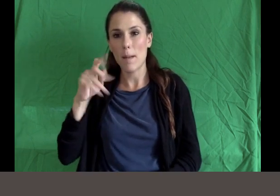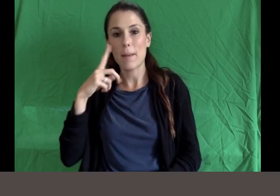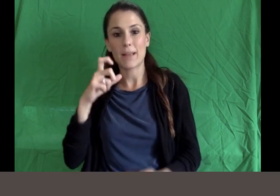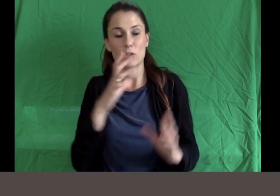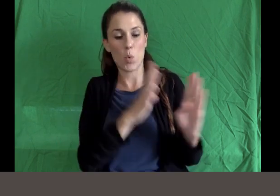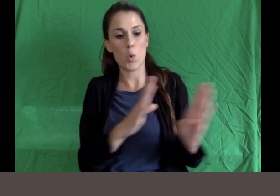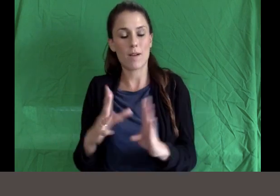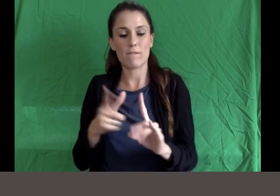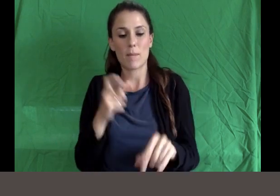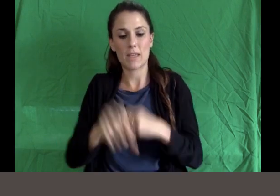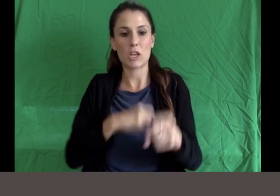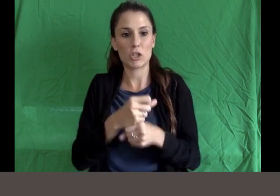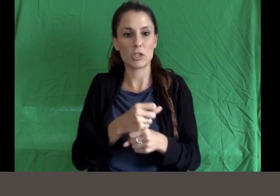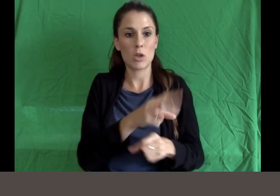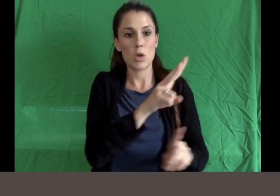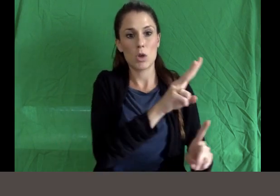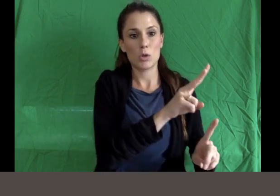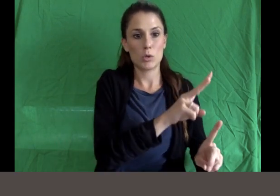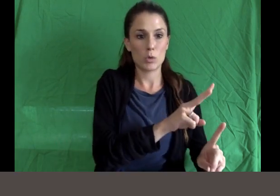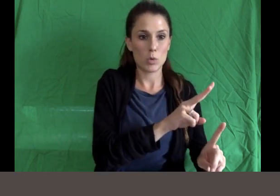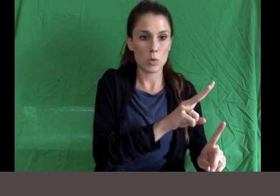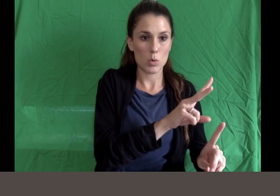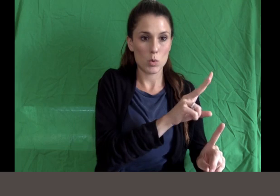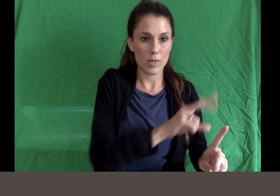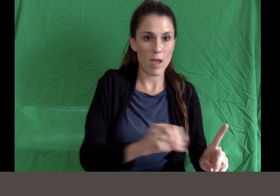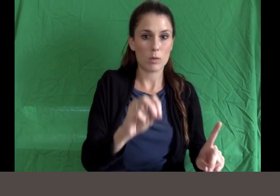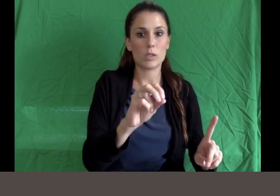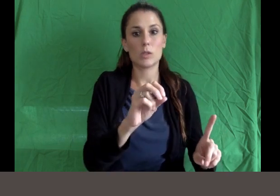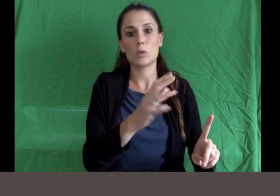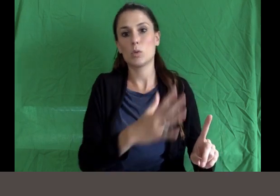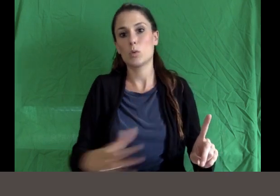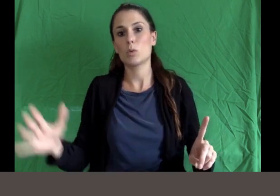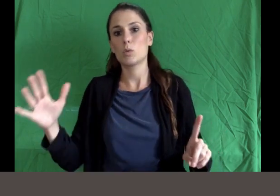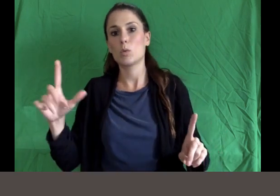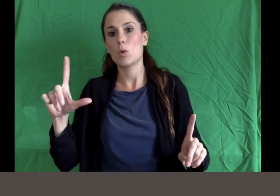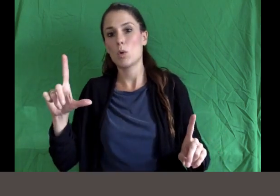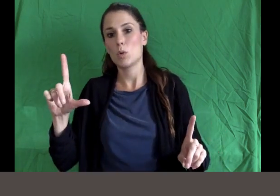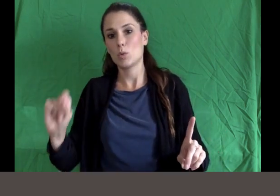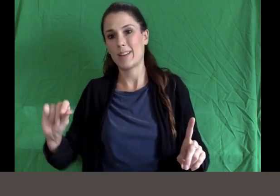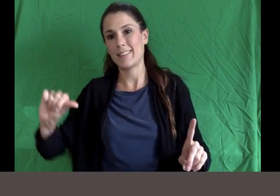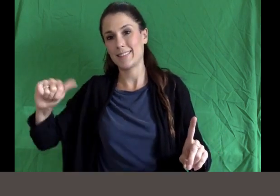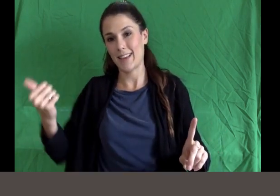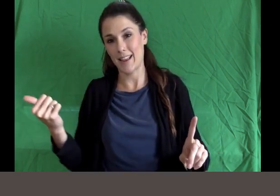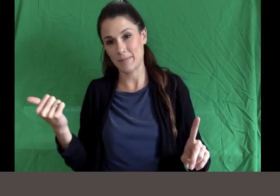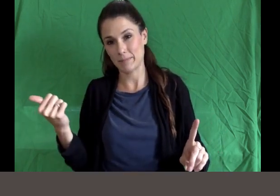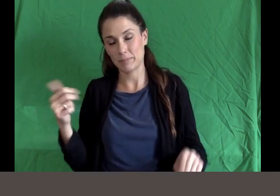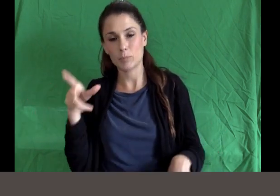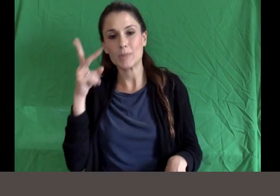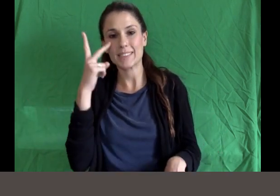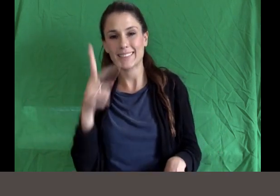from 2000 to 2010 and if you look very closely you can see that there's a ever slightly shifting